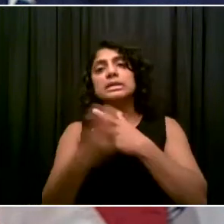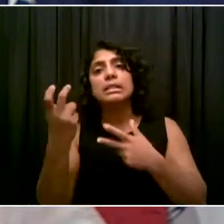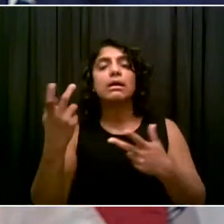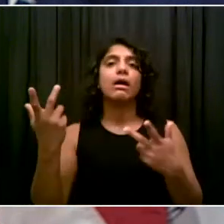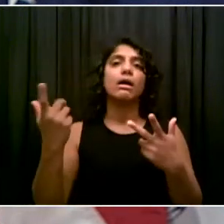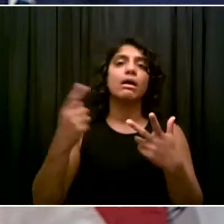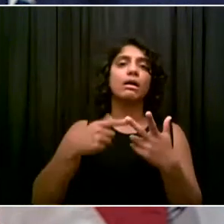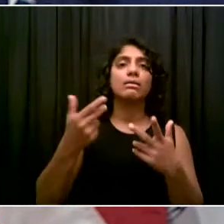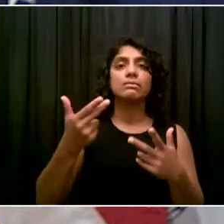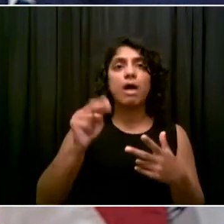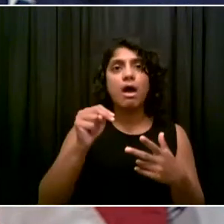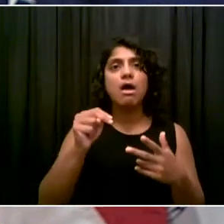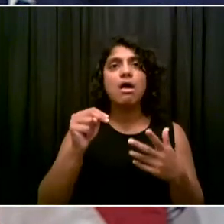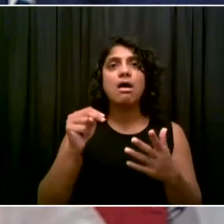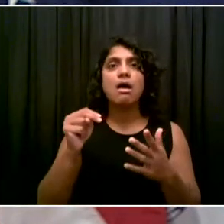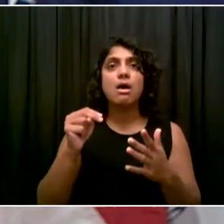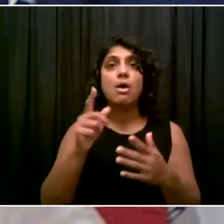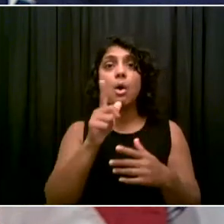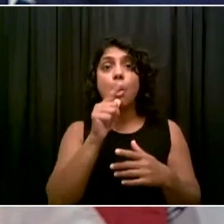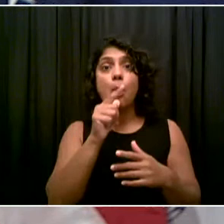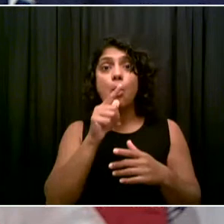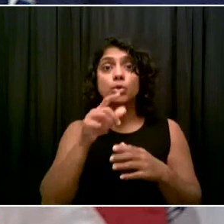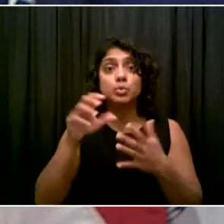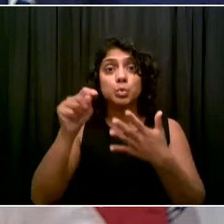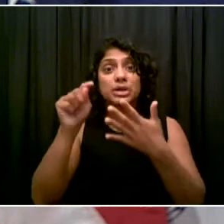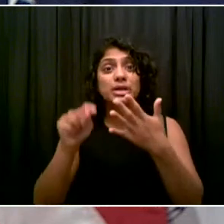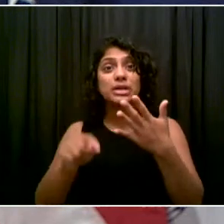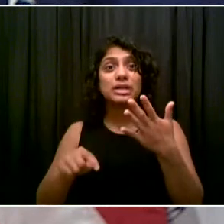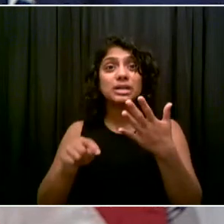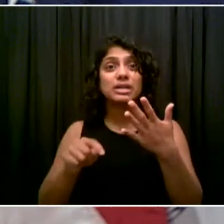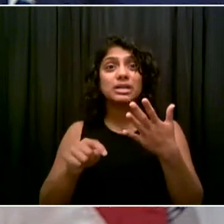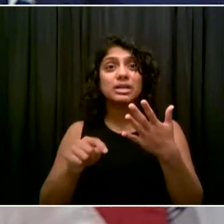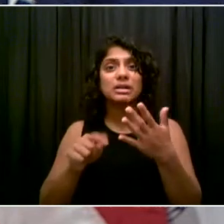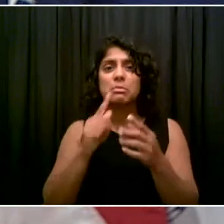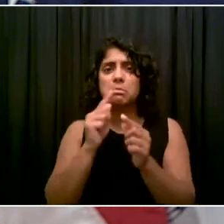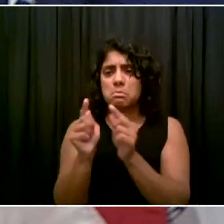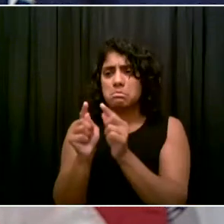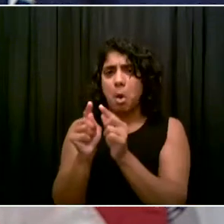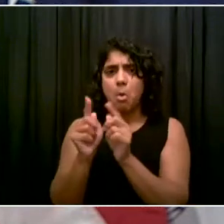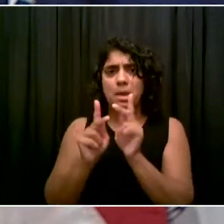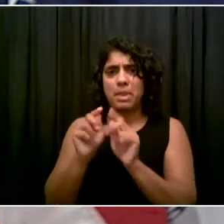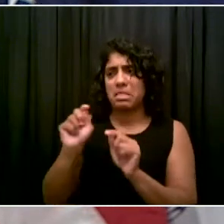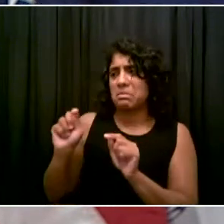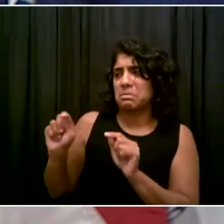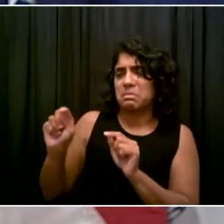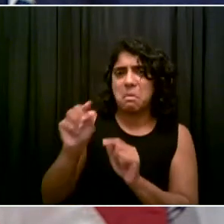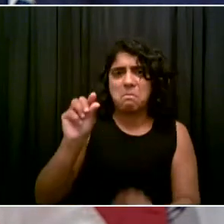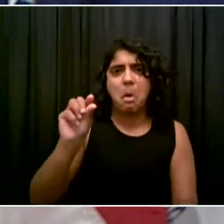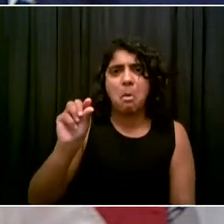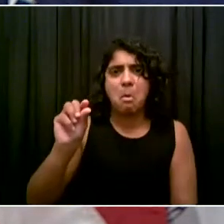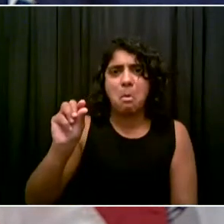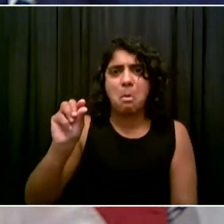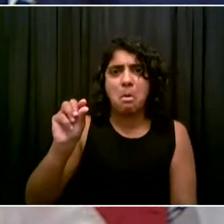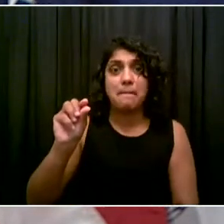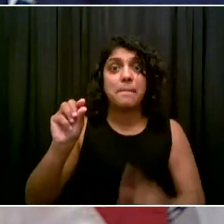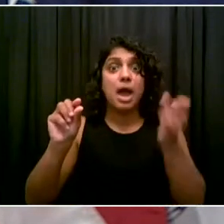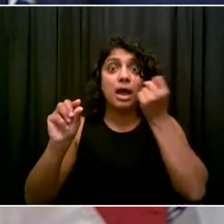NUMBER OF PEOPLE WHETHER TALKING BURGLARIES, ROBBERIES, STEALING CARS OR UNFORTUNATELY WITH GUNPLAY,